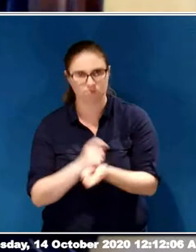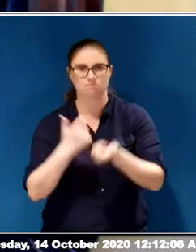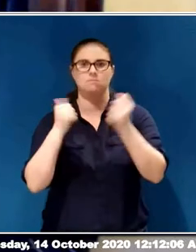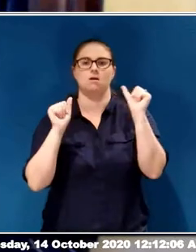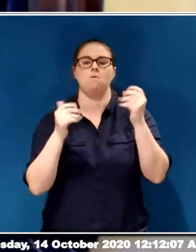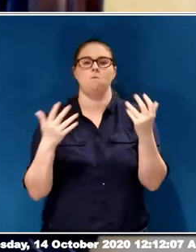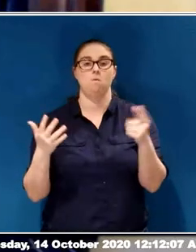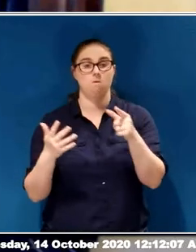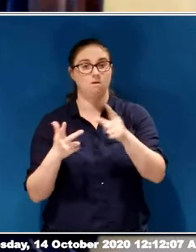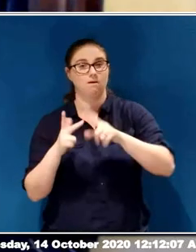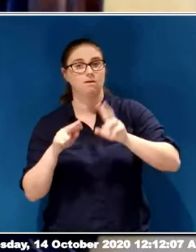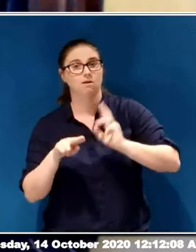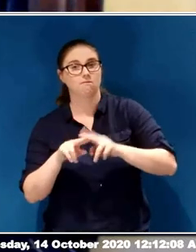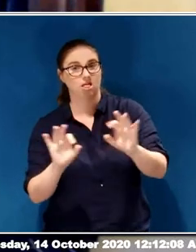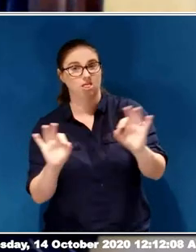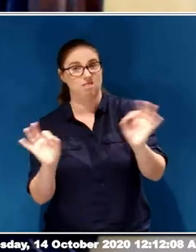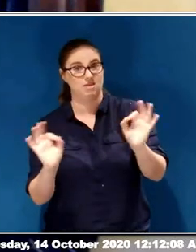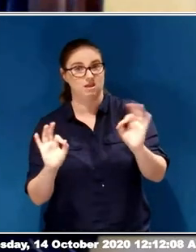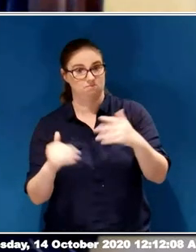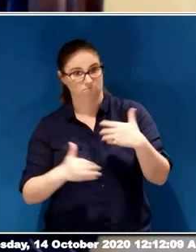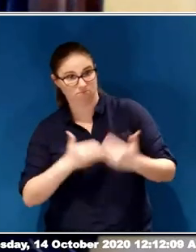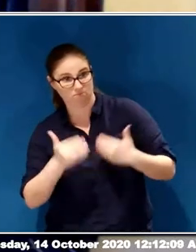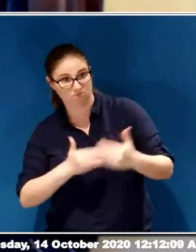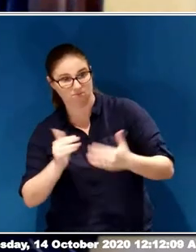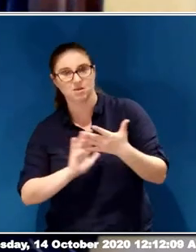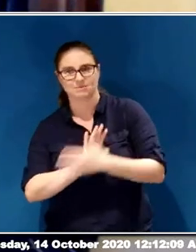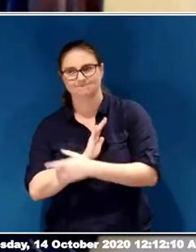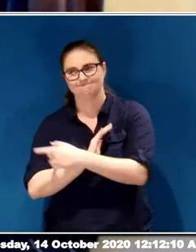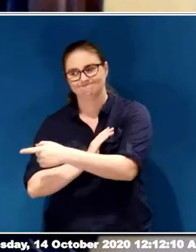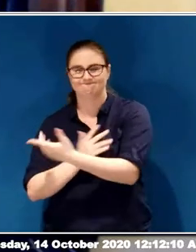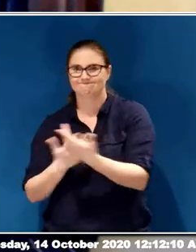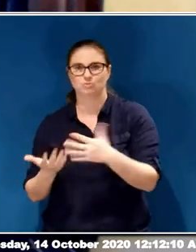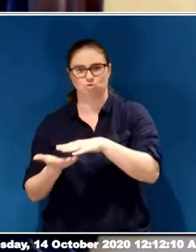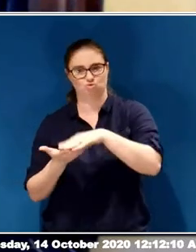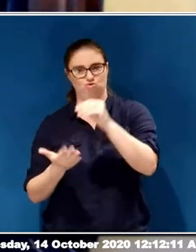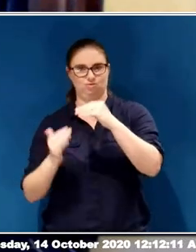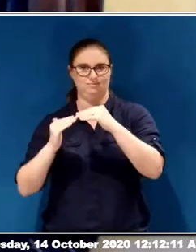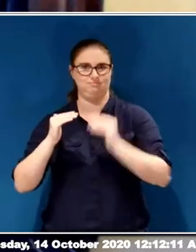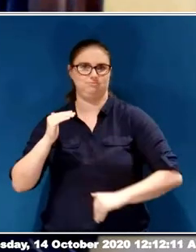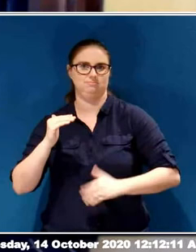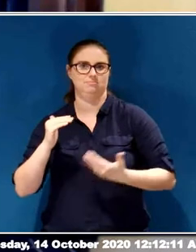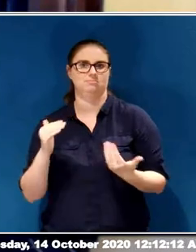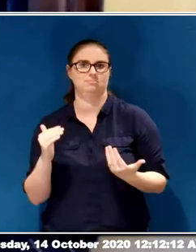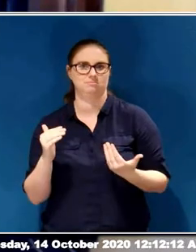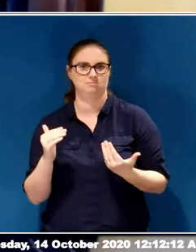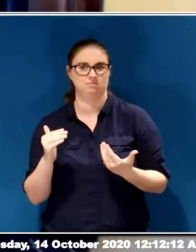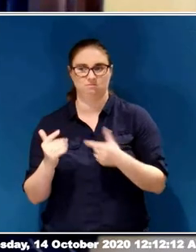And I just want to emphasise that I know that it must have been terribly hard